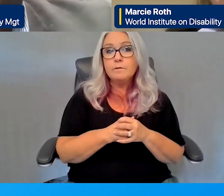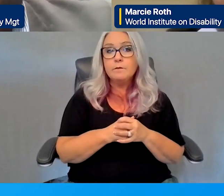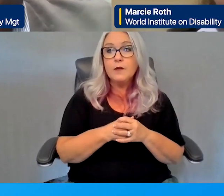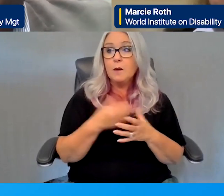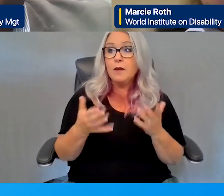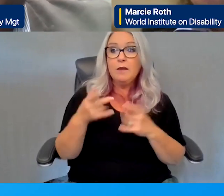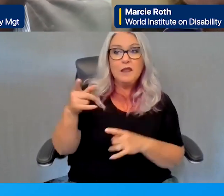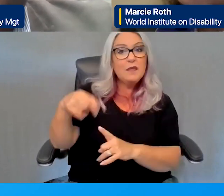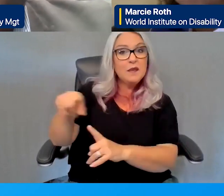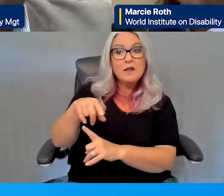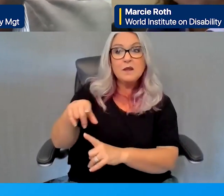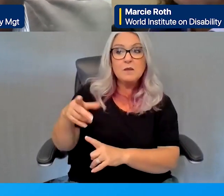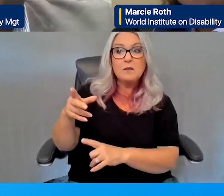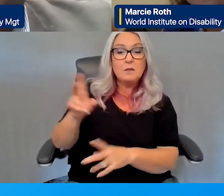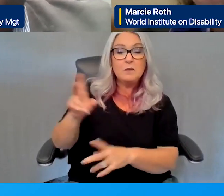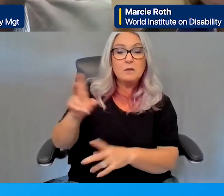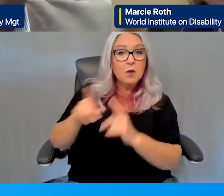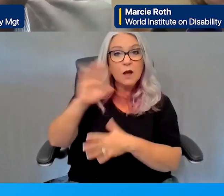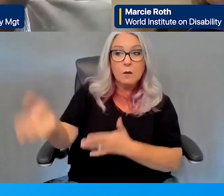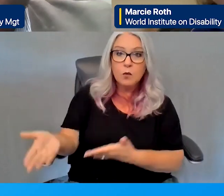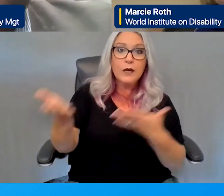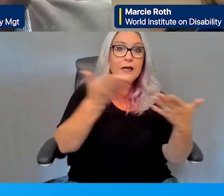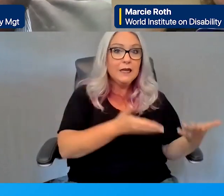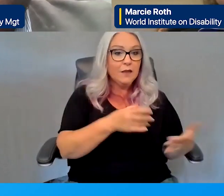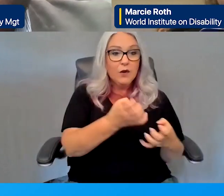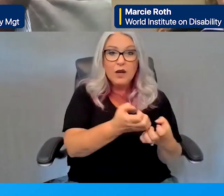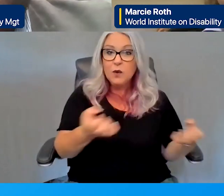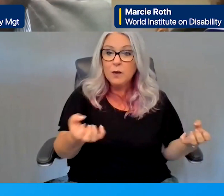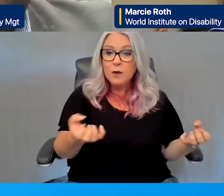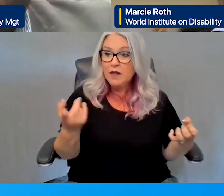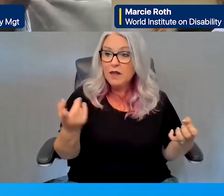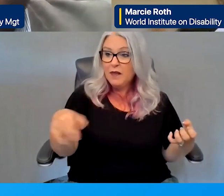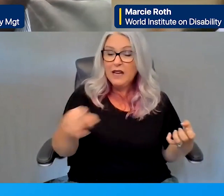the equipment that they need in order to maintain their health